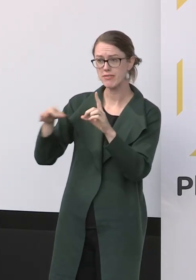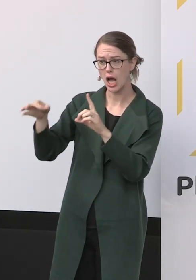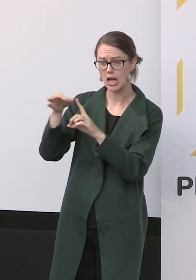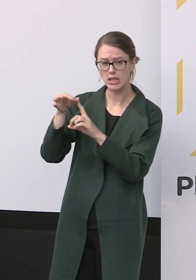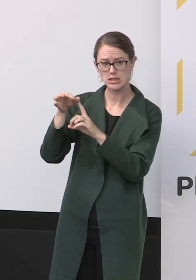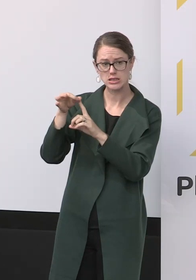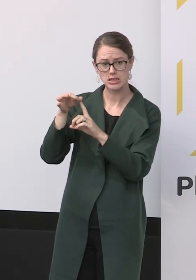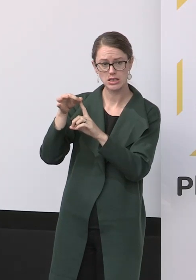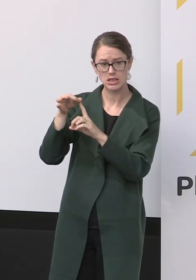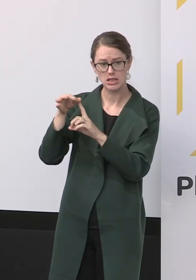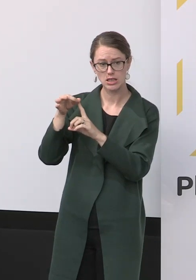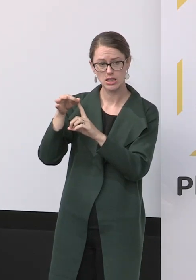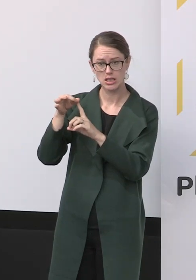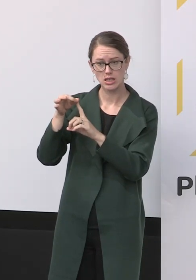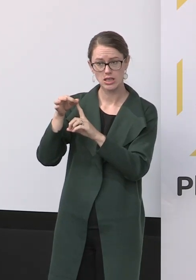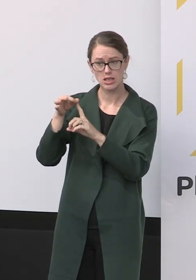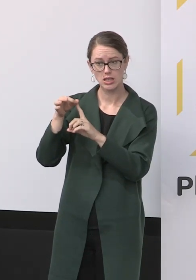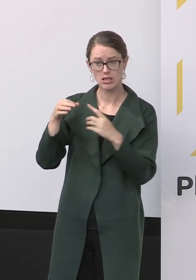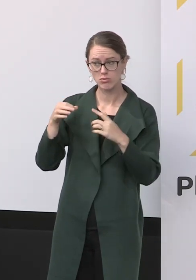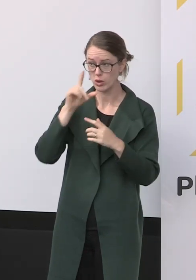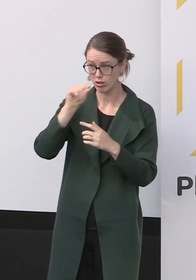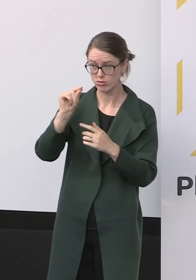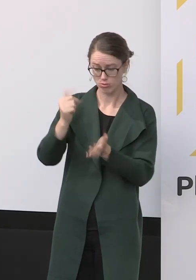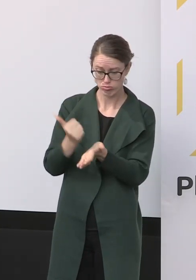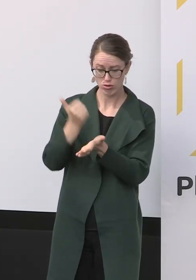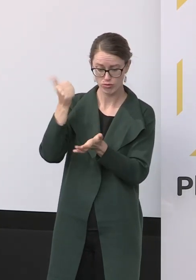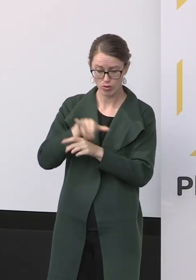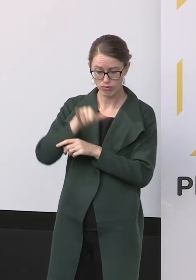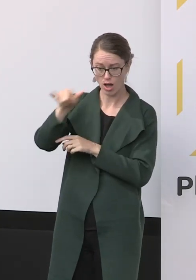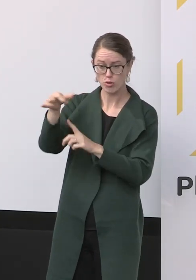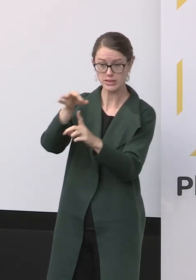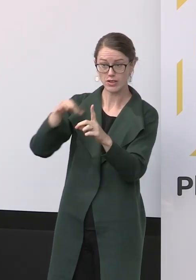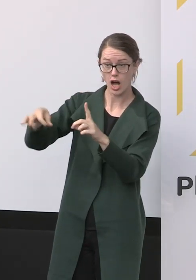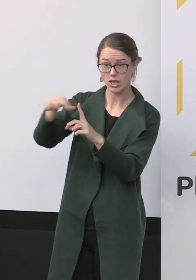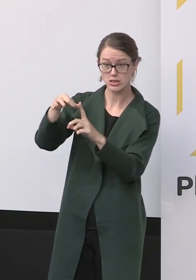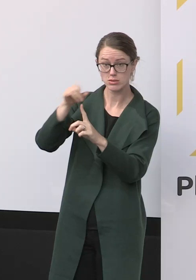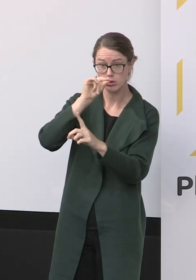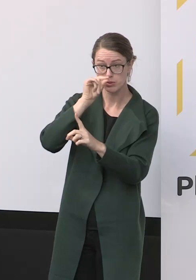leadership - they are ready for that trans-Tasman arrangement.